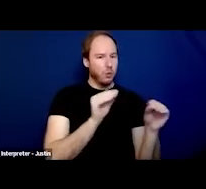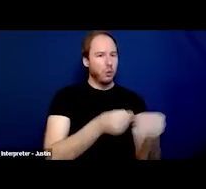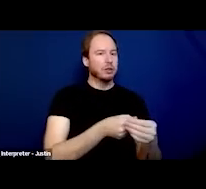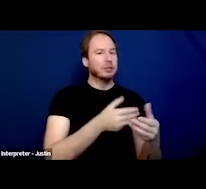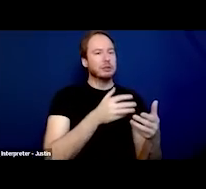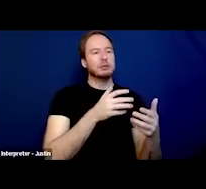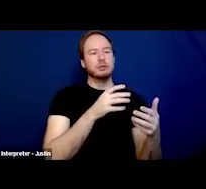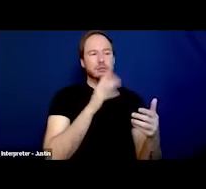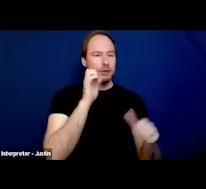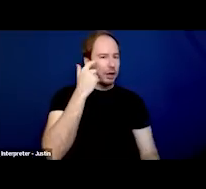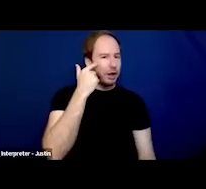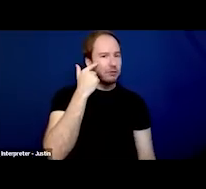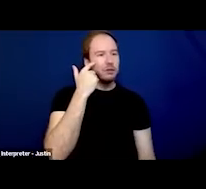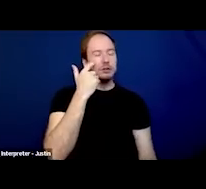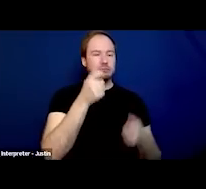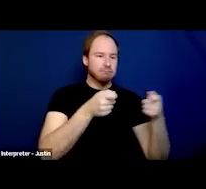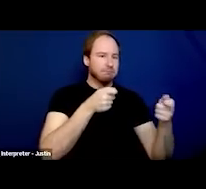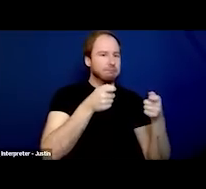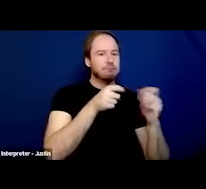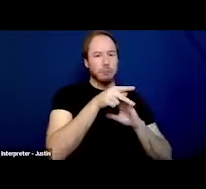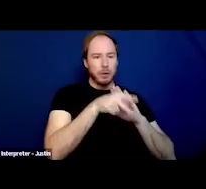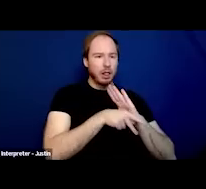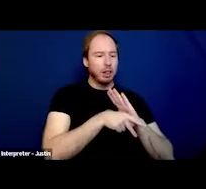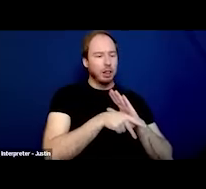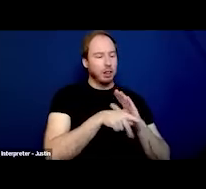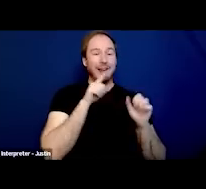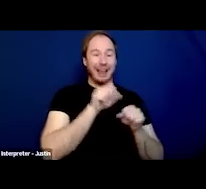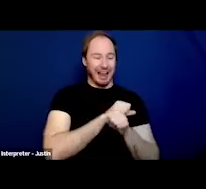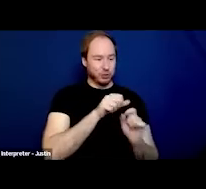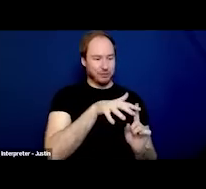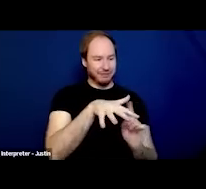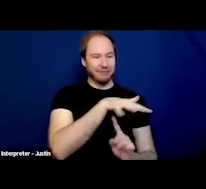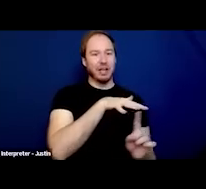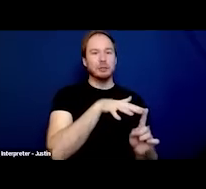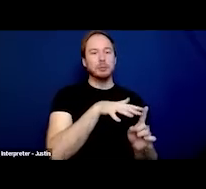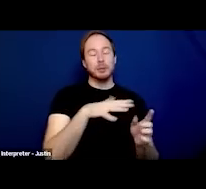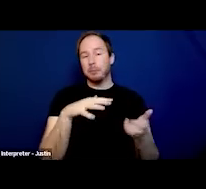policies, the physical environment, partnerships with local resources, etc.